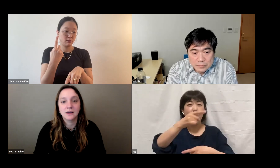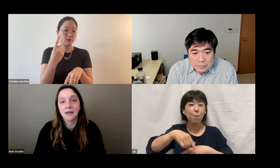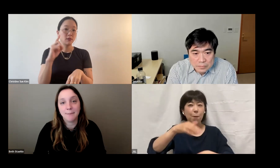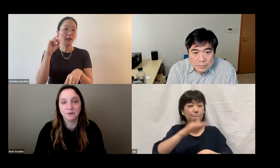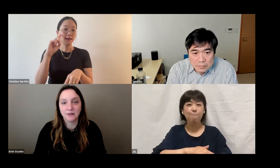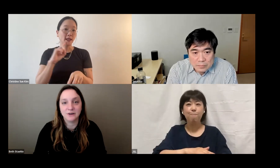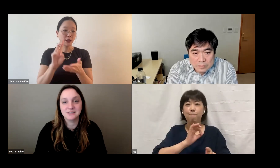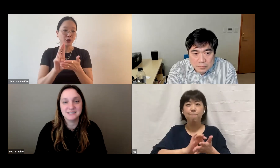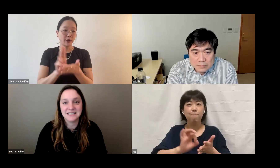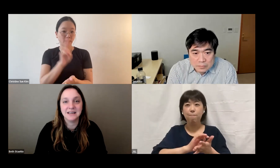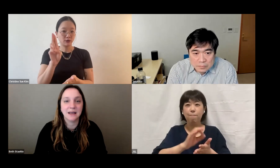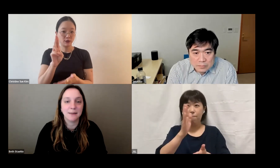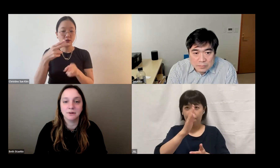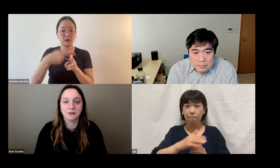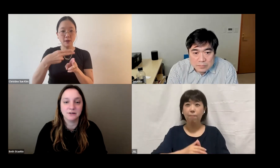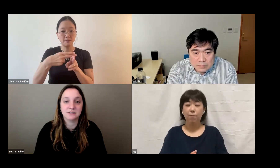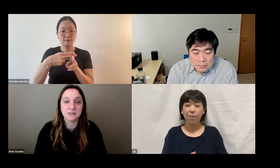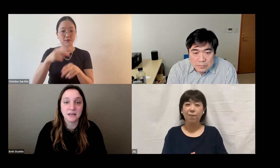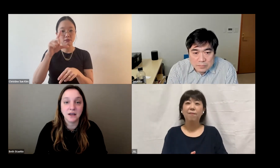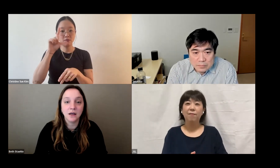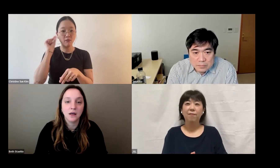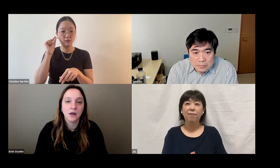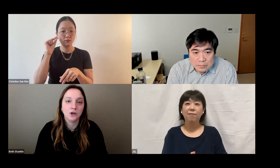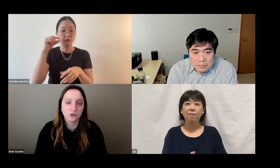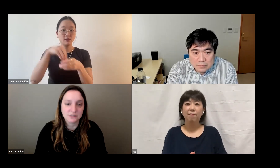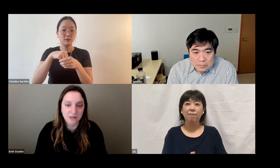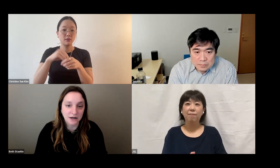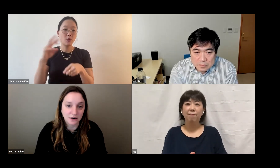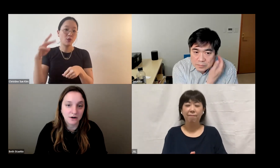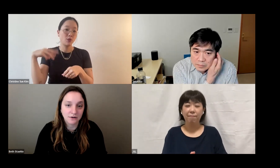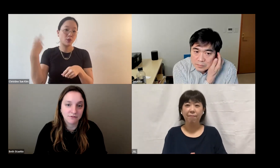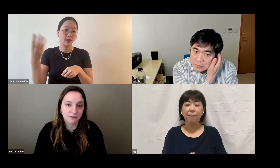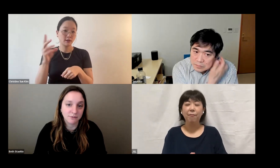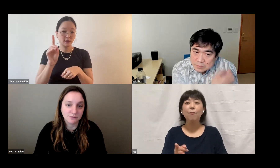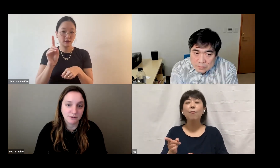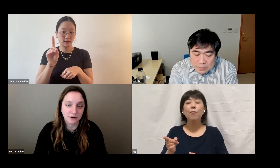capital letter D, capital letter C, you're a signer for the most part.